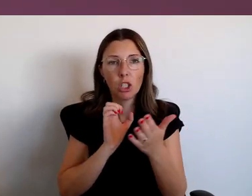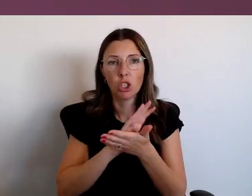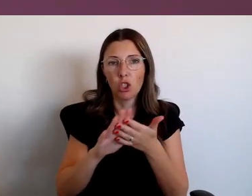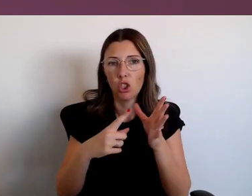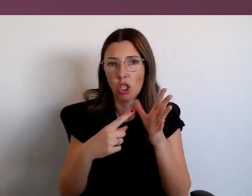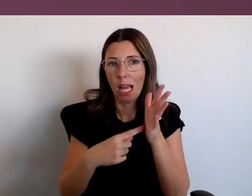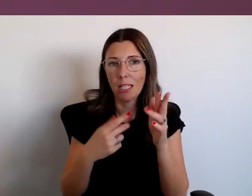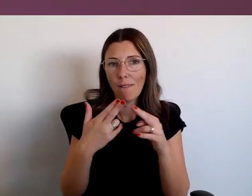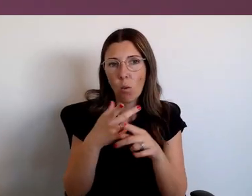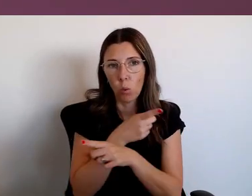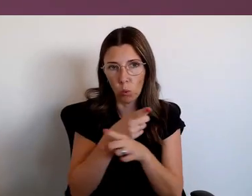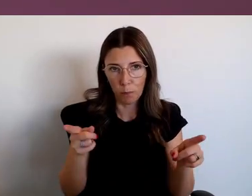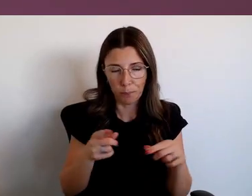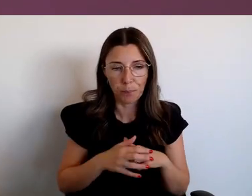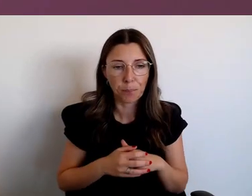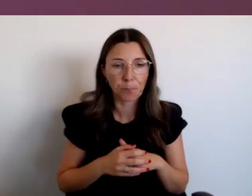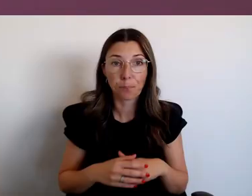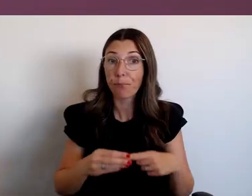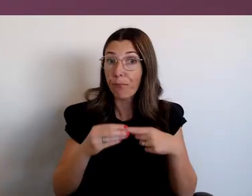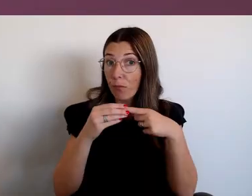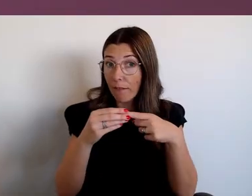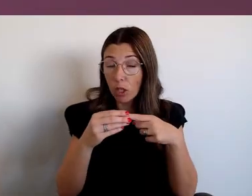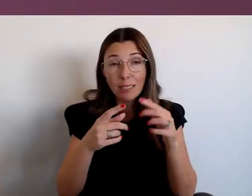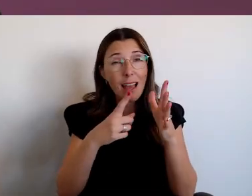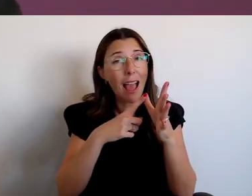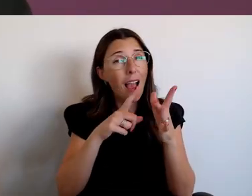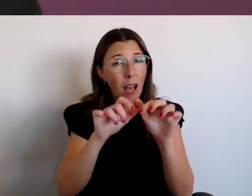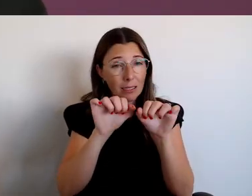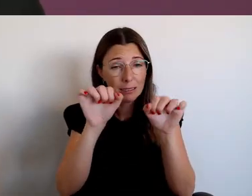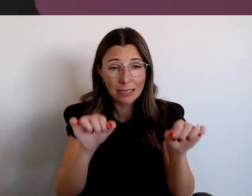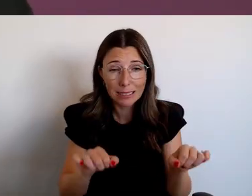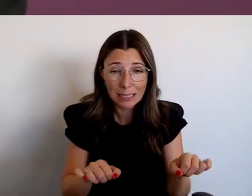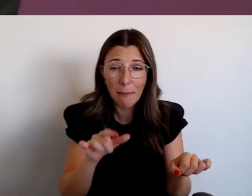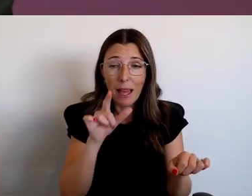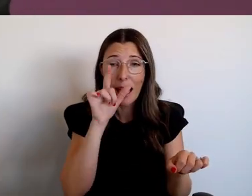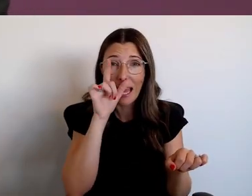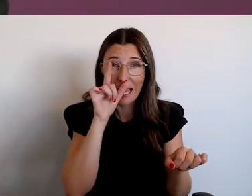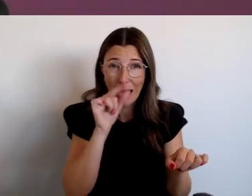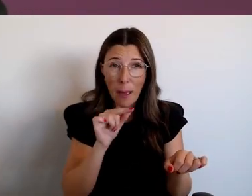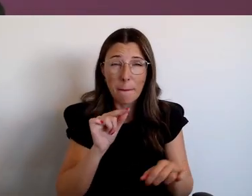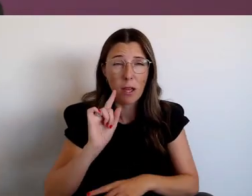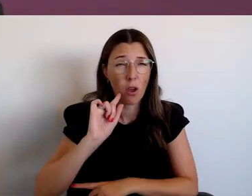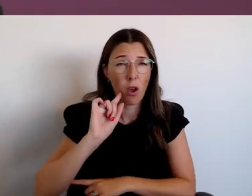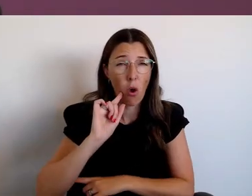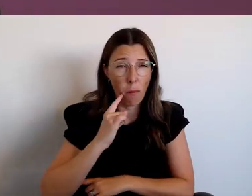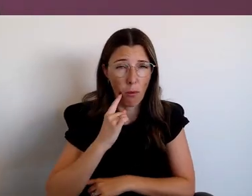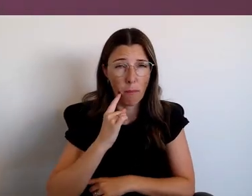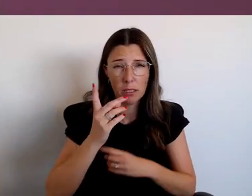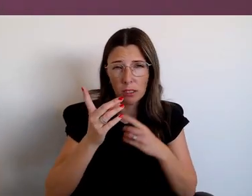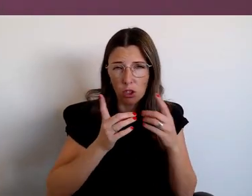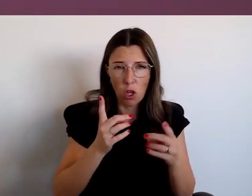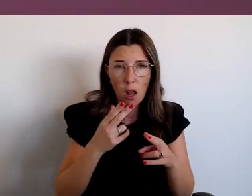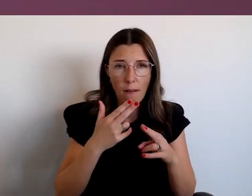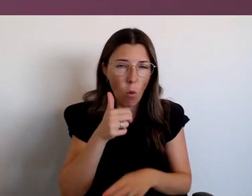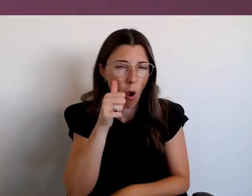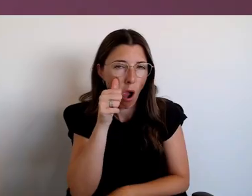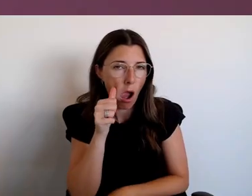So, firstly, AI systems can be intentionally designed for corrupt purposes.